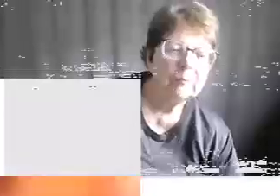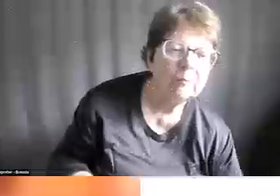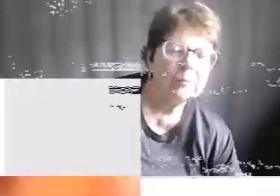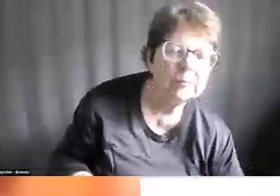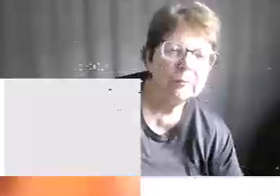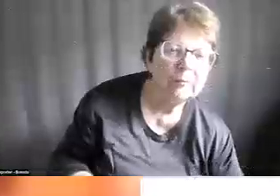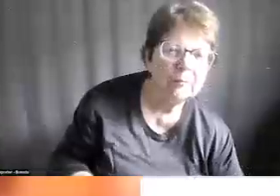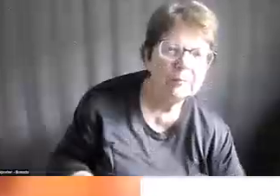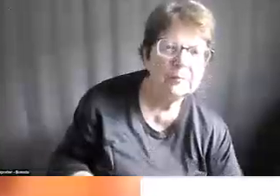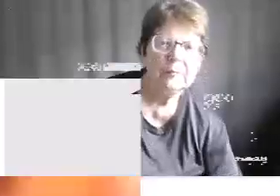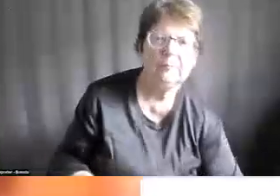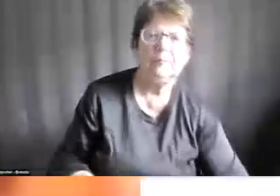Boardroom: Thank you.